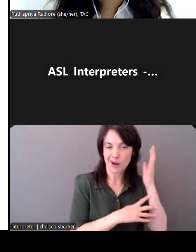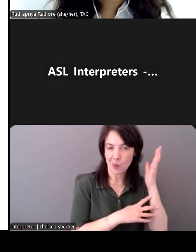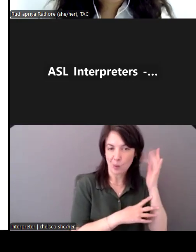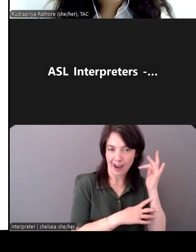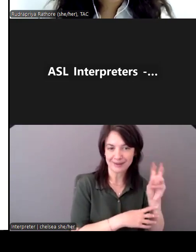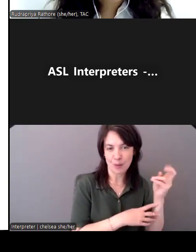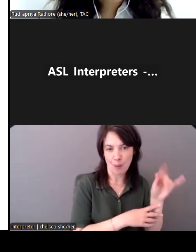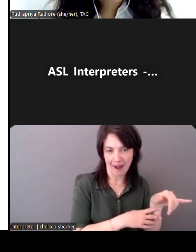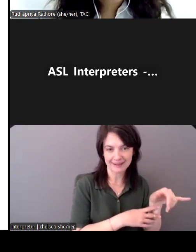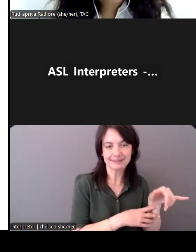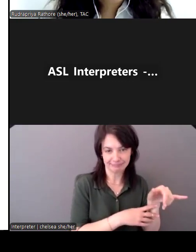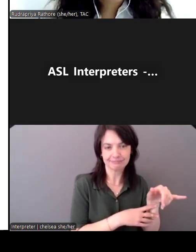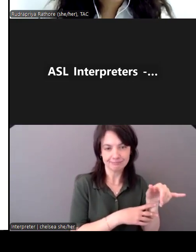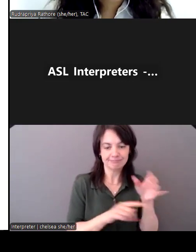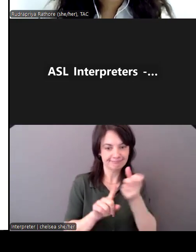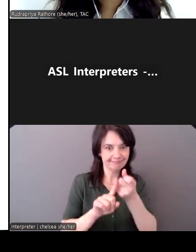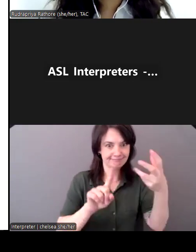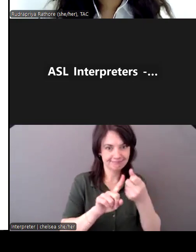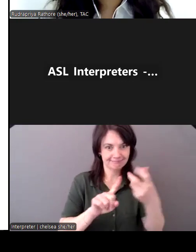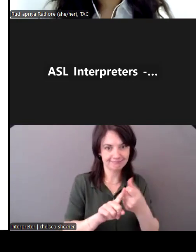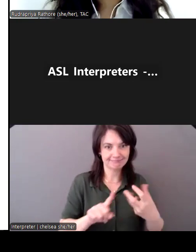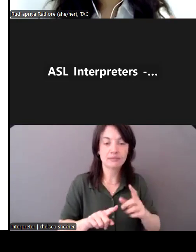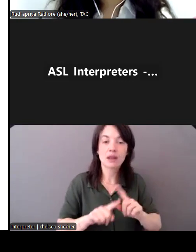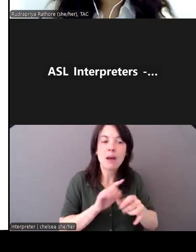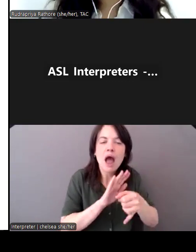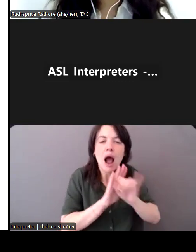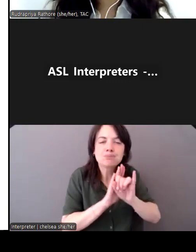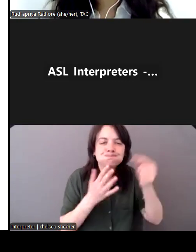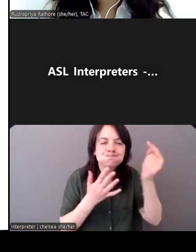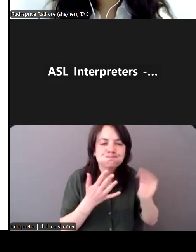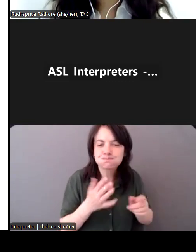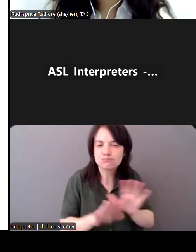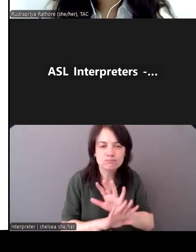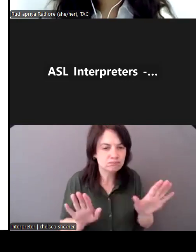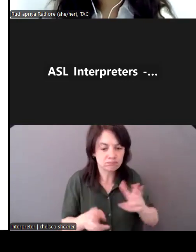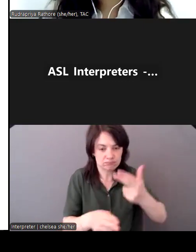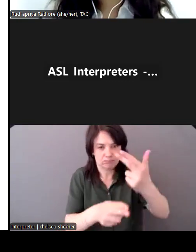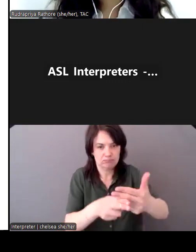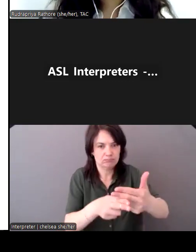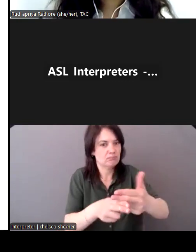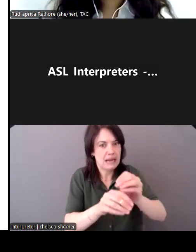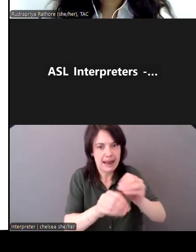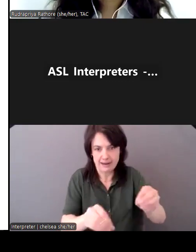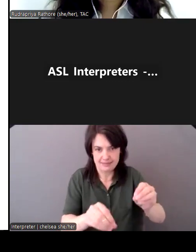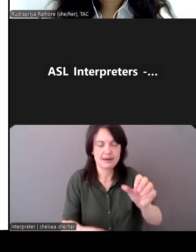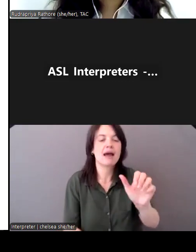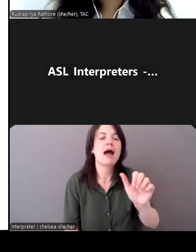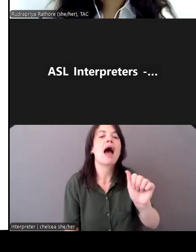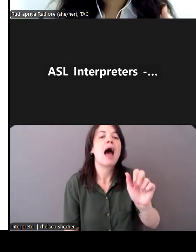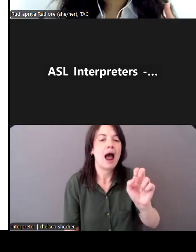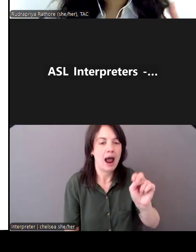identifying factors um the grant is assessed anonymously uh by our panel so that means that